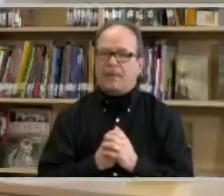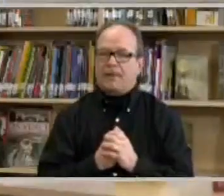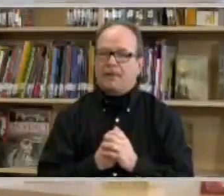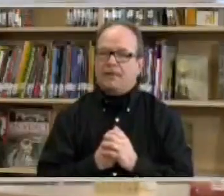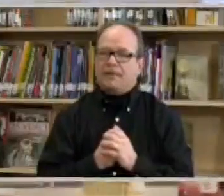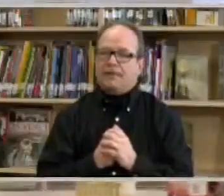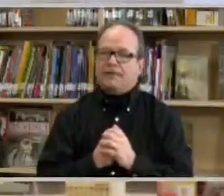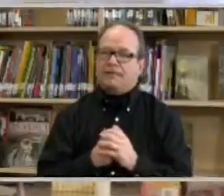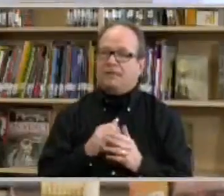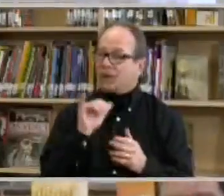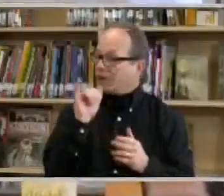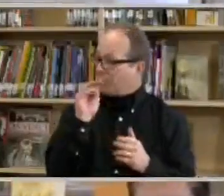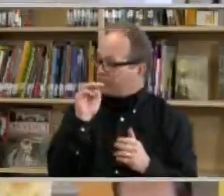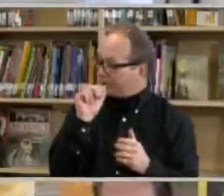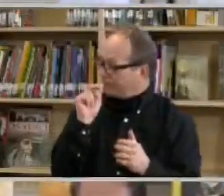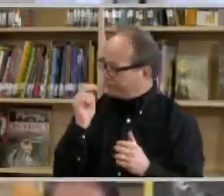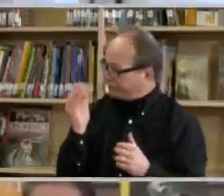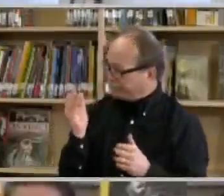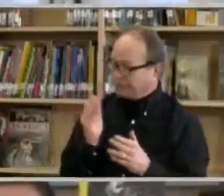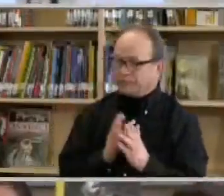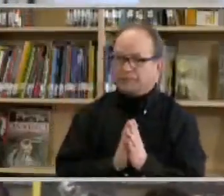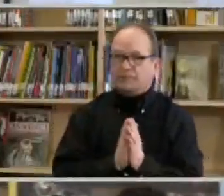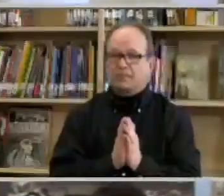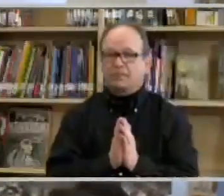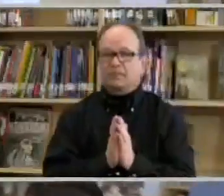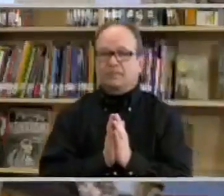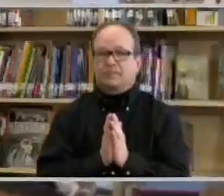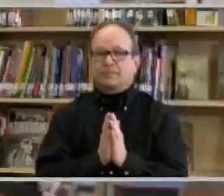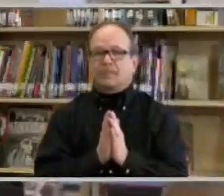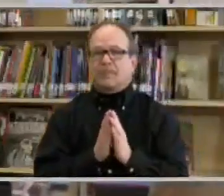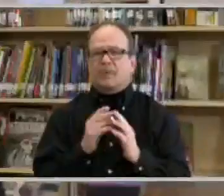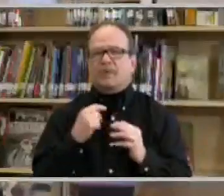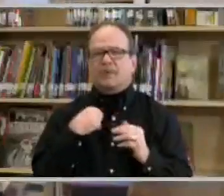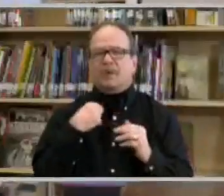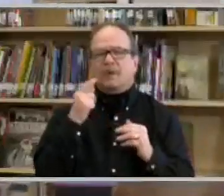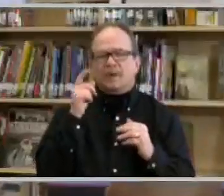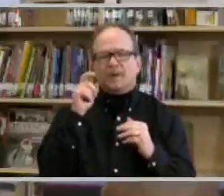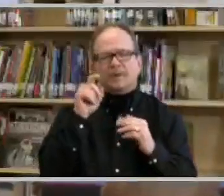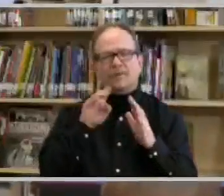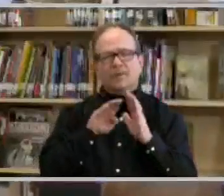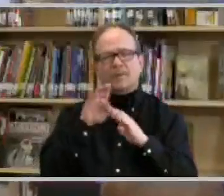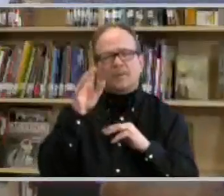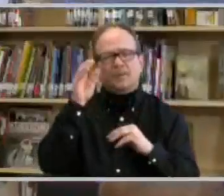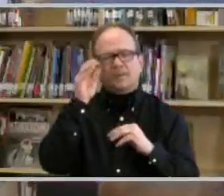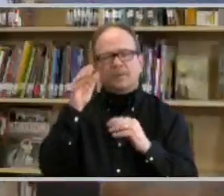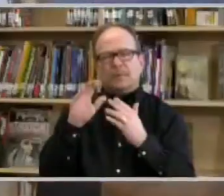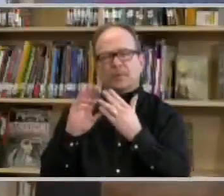DO YOU WANT TO ADD ANYTHING,